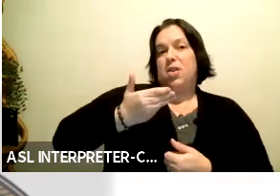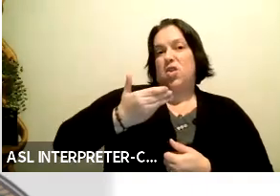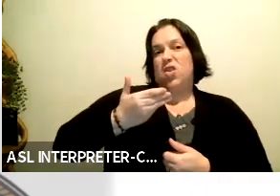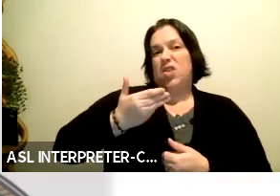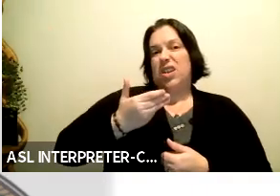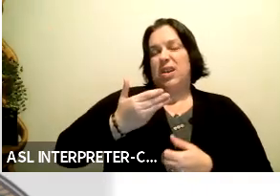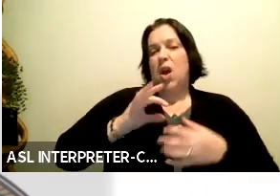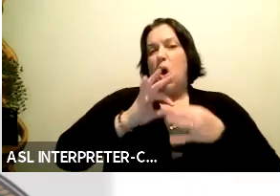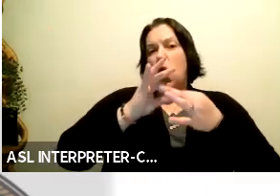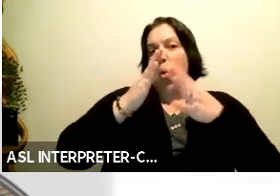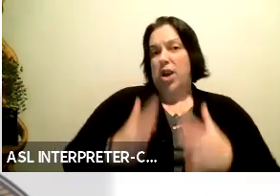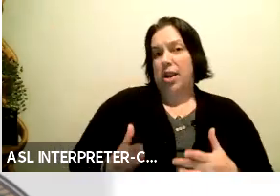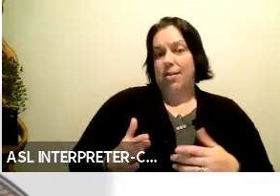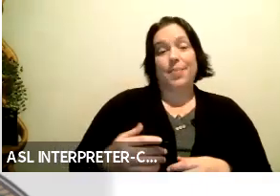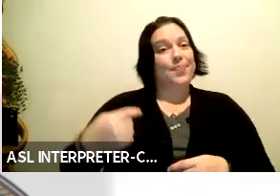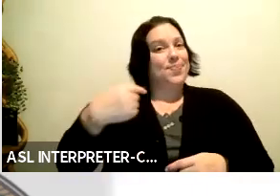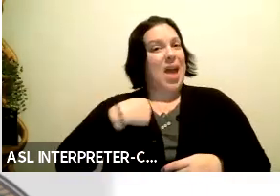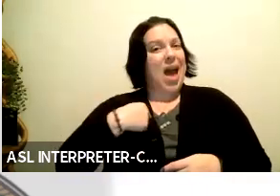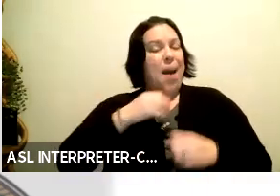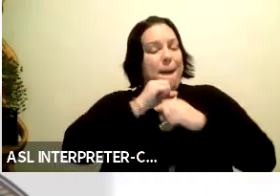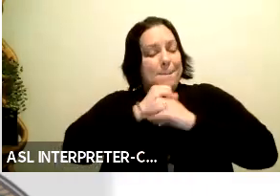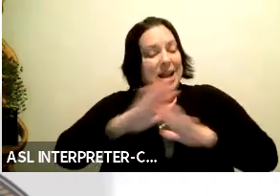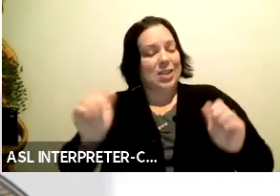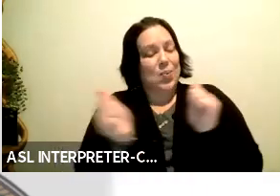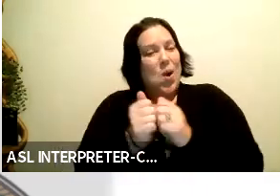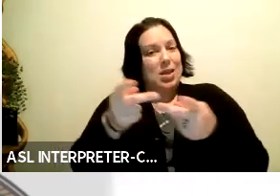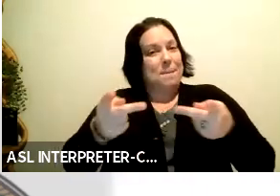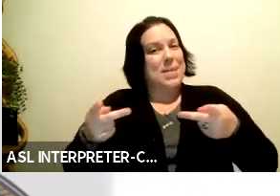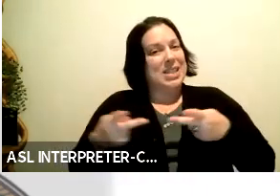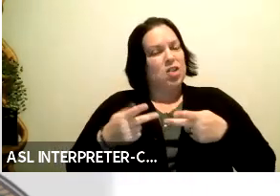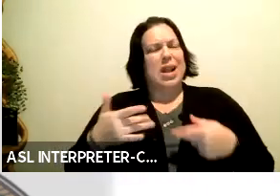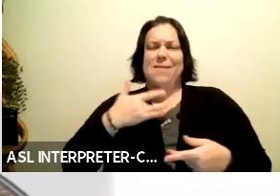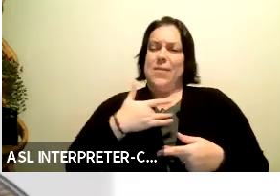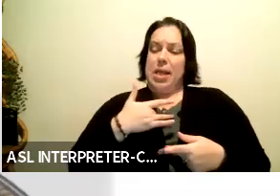I was the one that got blessed with the position and feel very honored, because I keep learning so